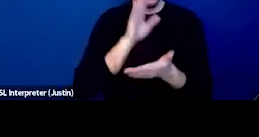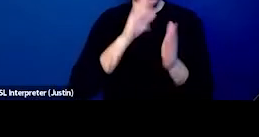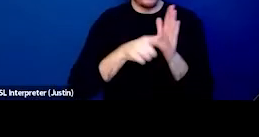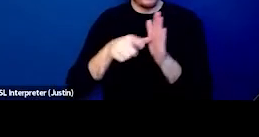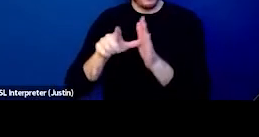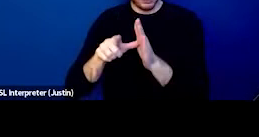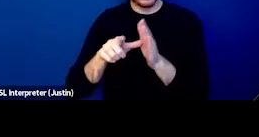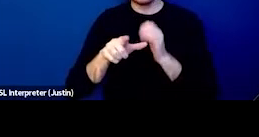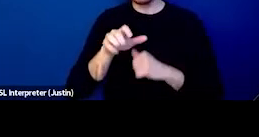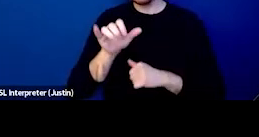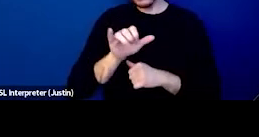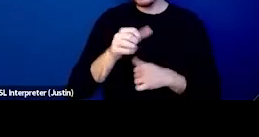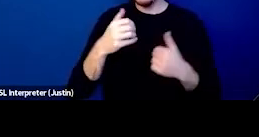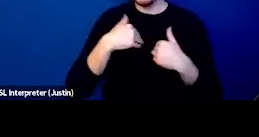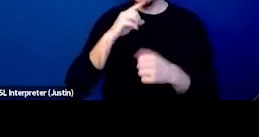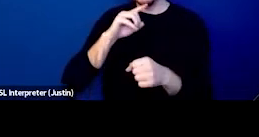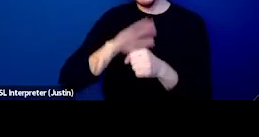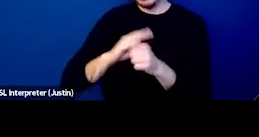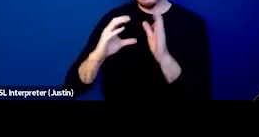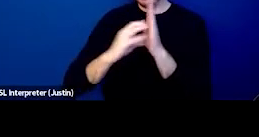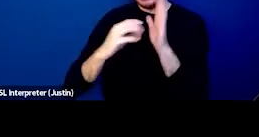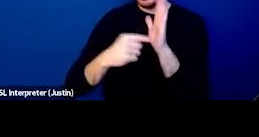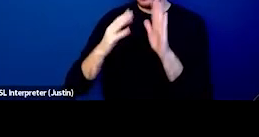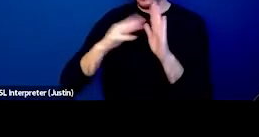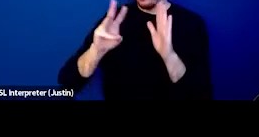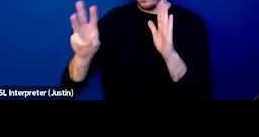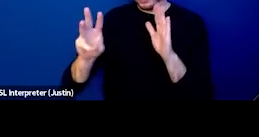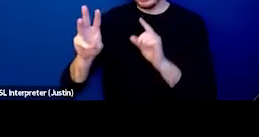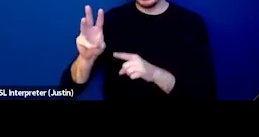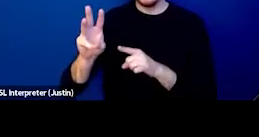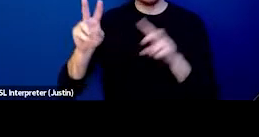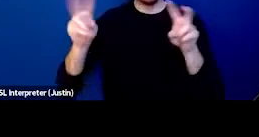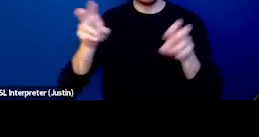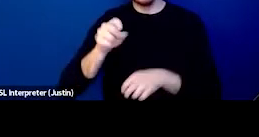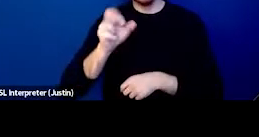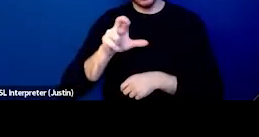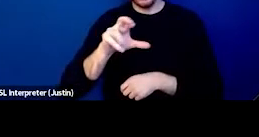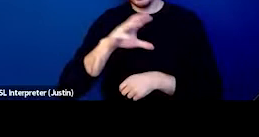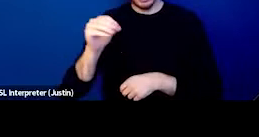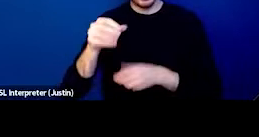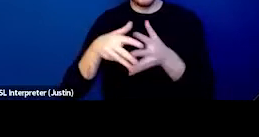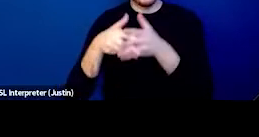And we also have a dedicated section of our website entitled SOAR and American Indian, Alaska natives,